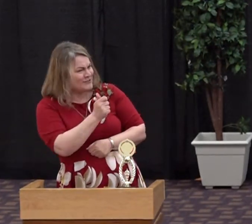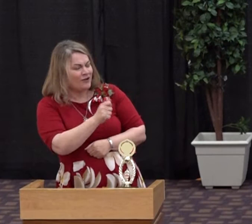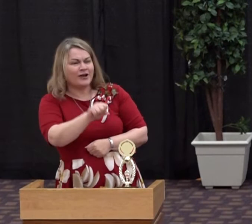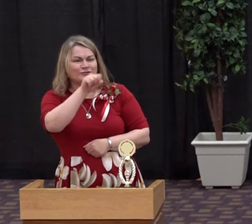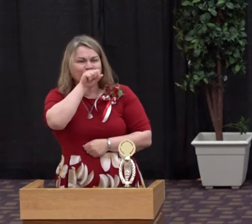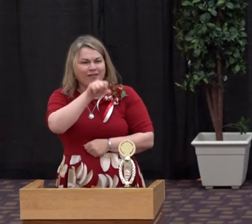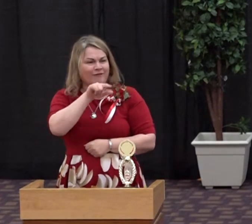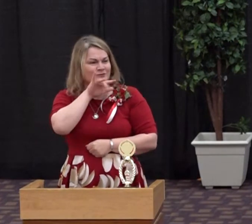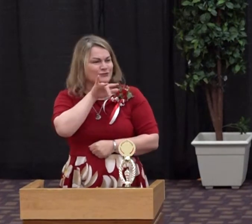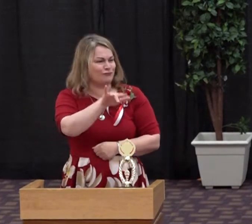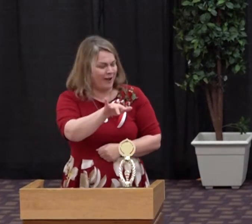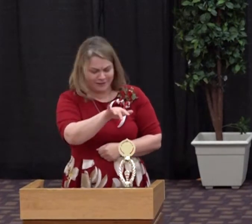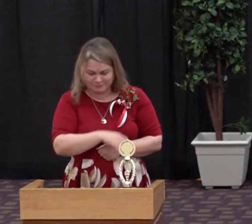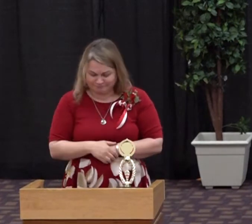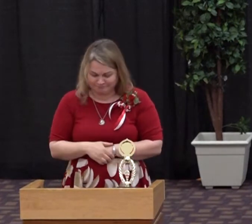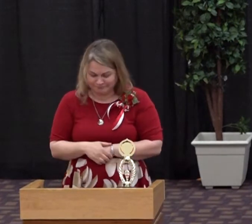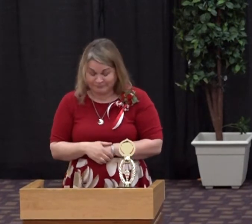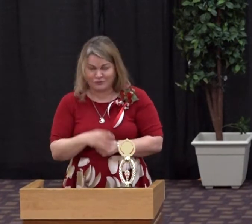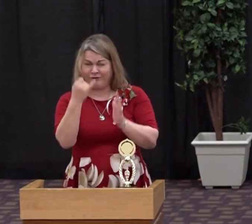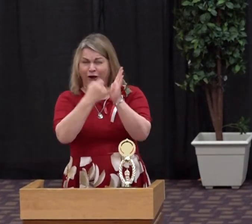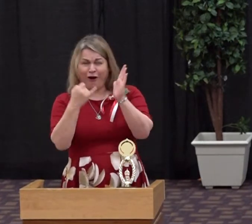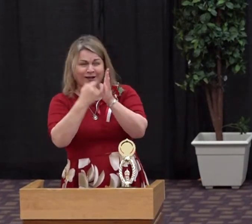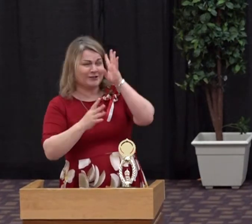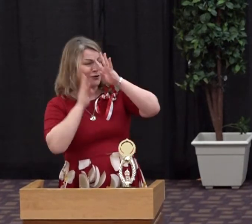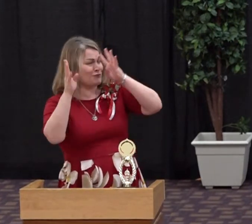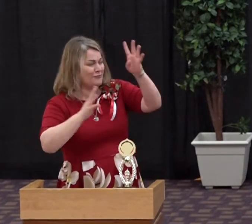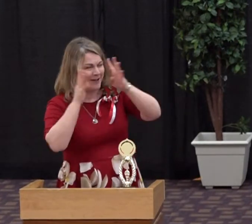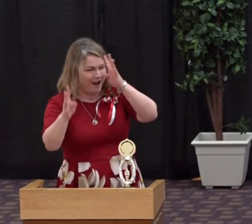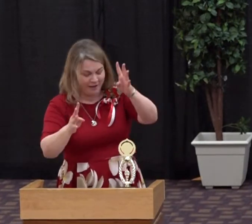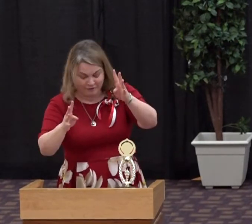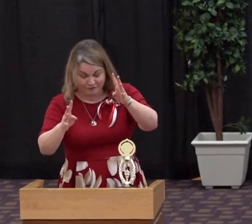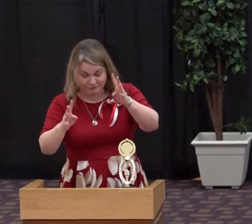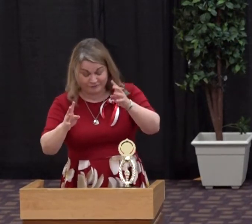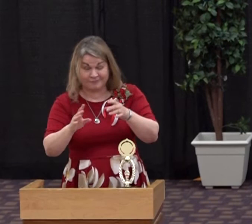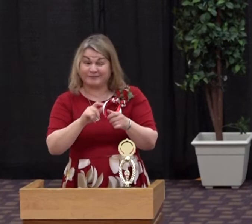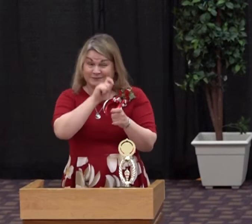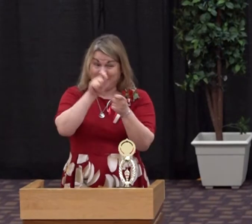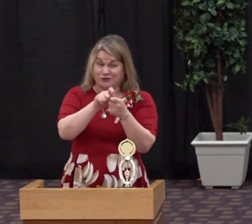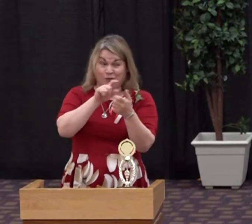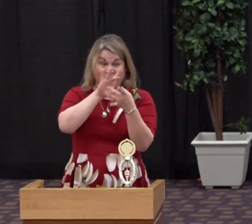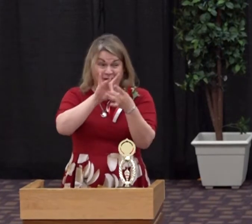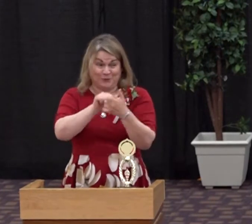And, interesting, she loves dragons. She's so creative with her art.